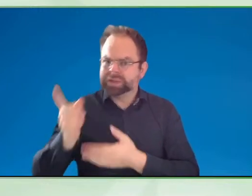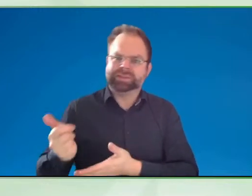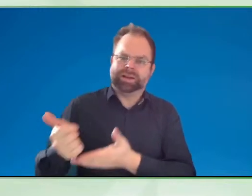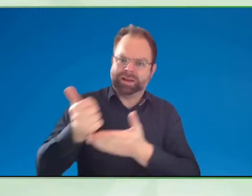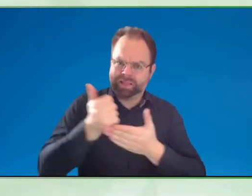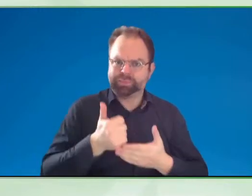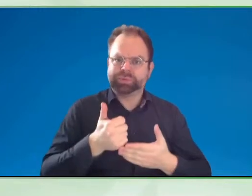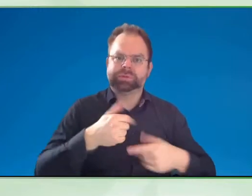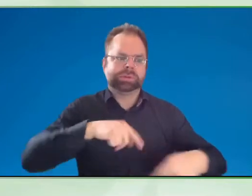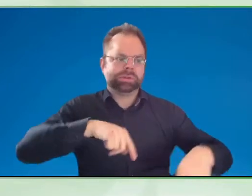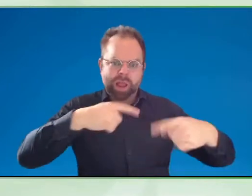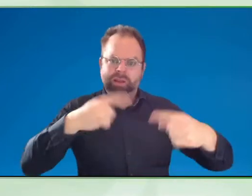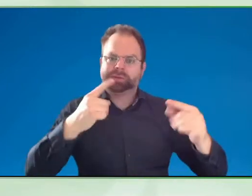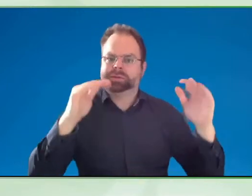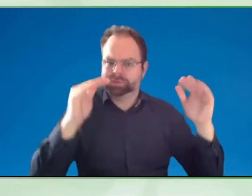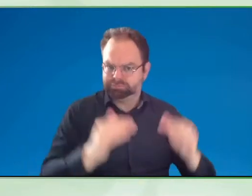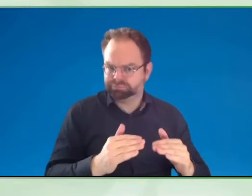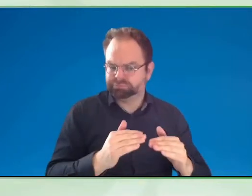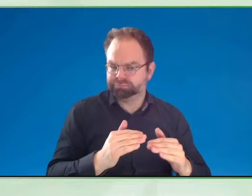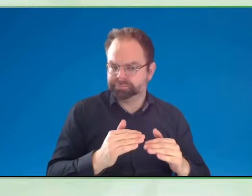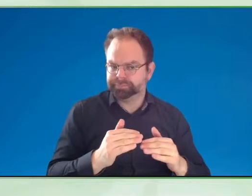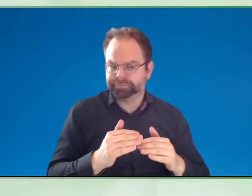the people and the students.